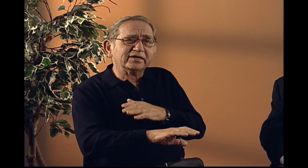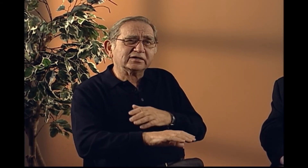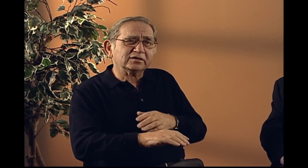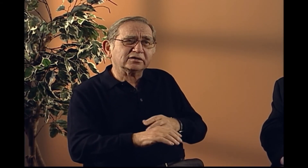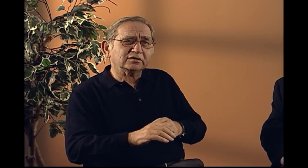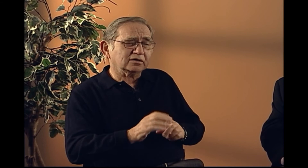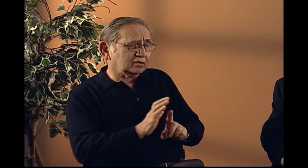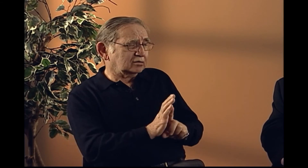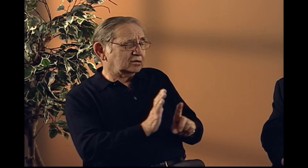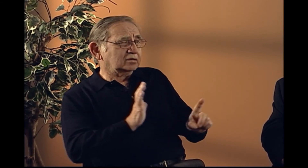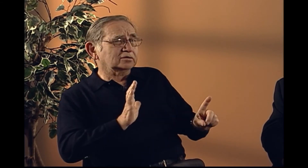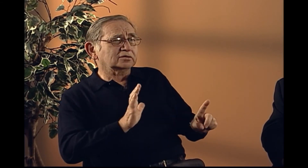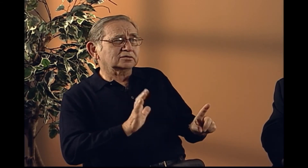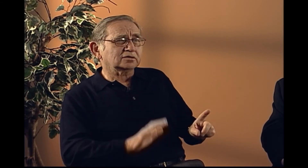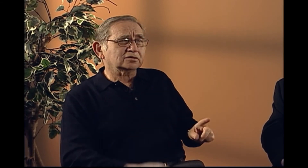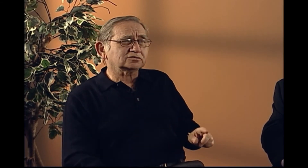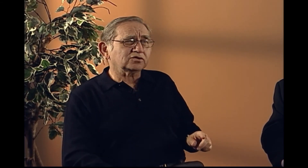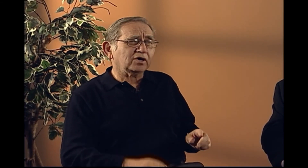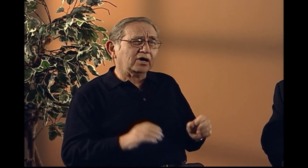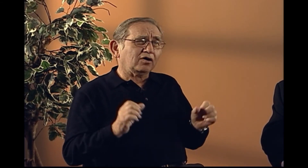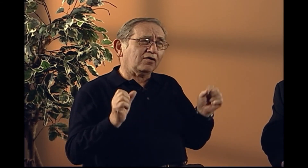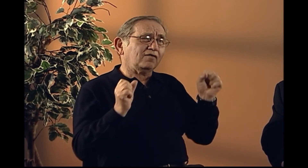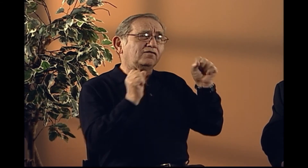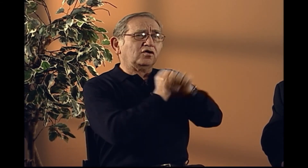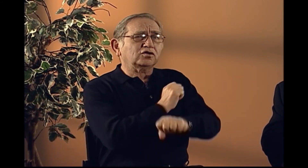And deaf people would come in,